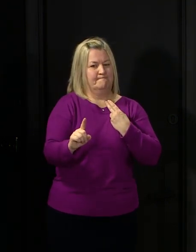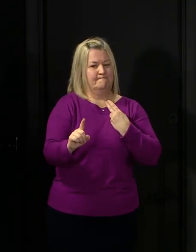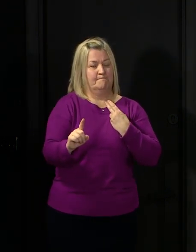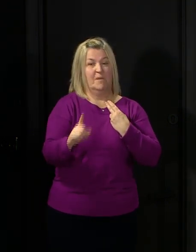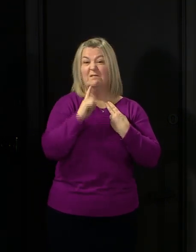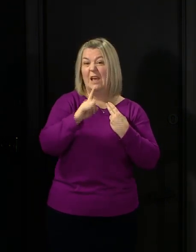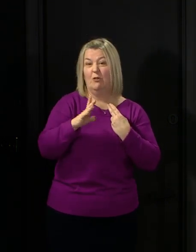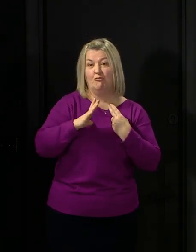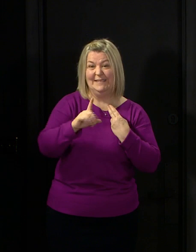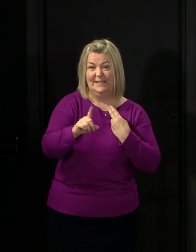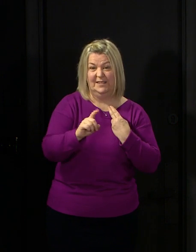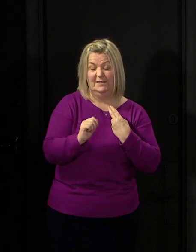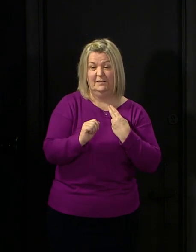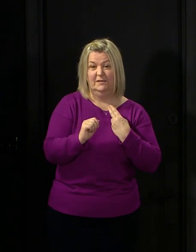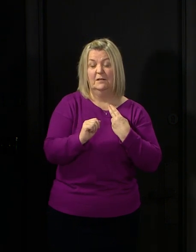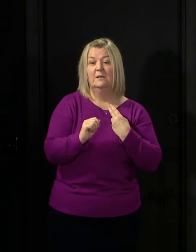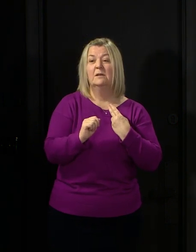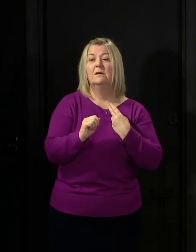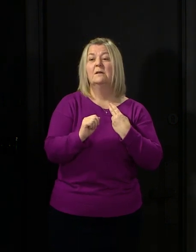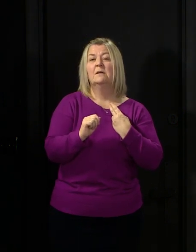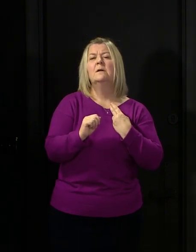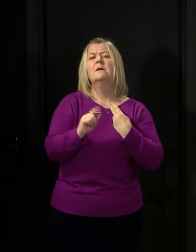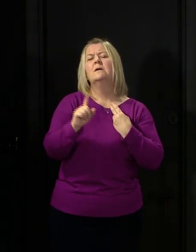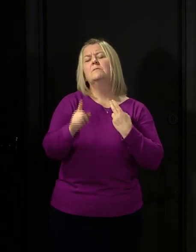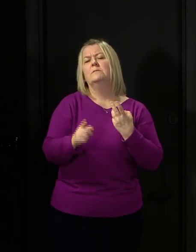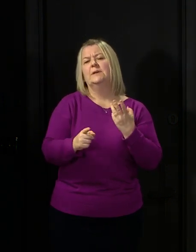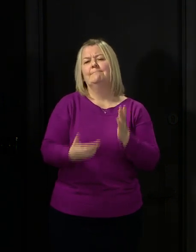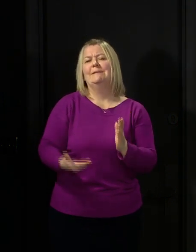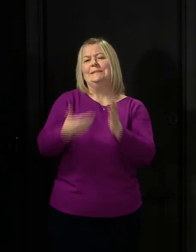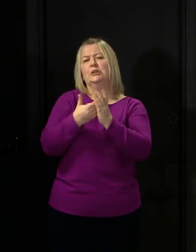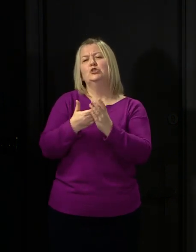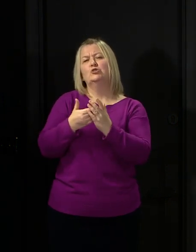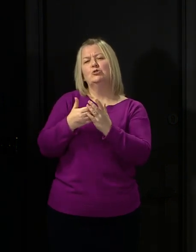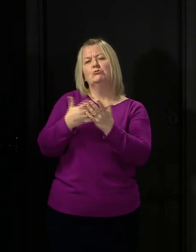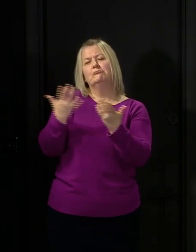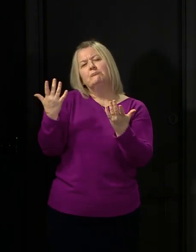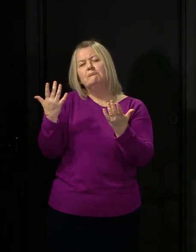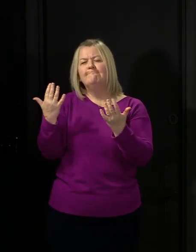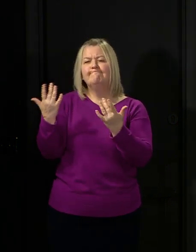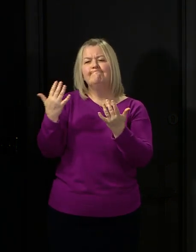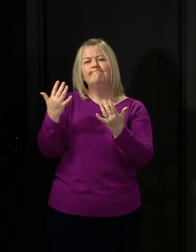we intend to do a separate briefing in addition to the daily briefing with journalists I think